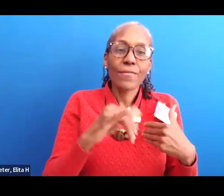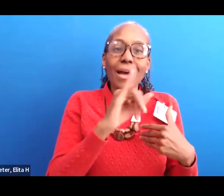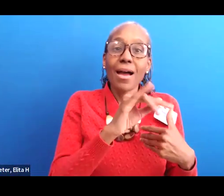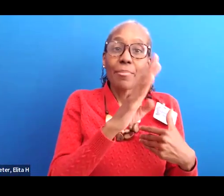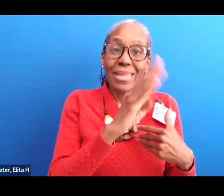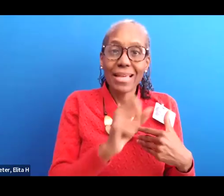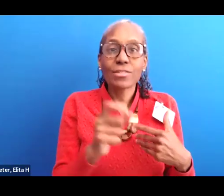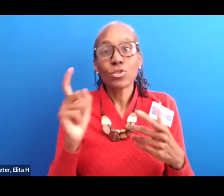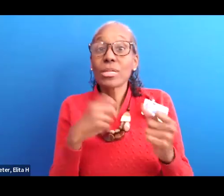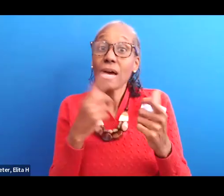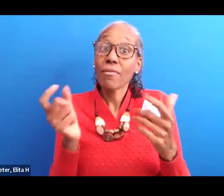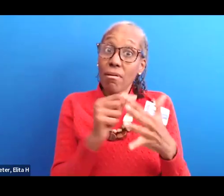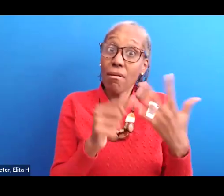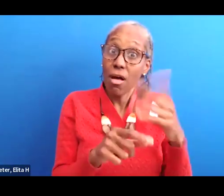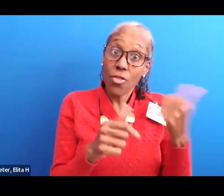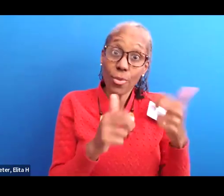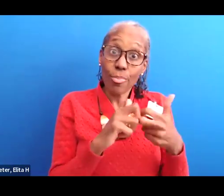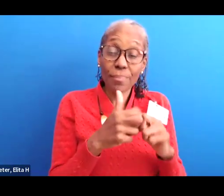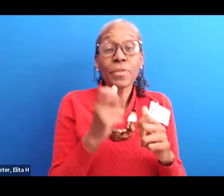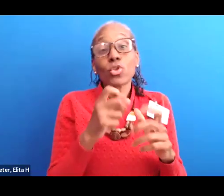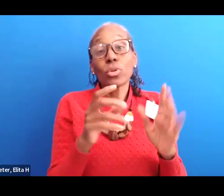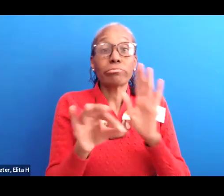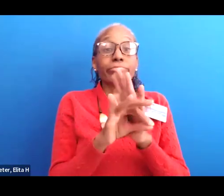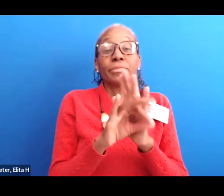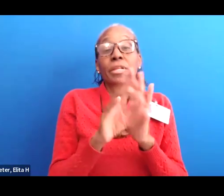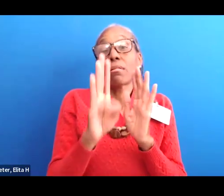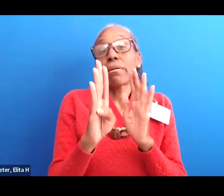You can have other problems. You can get an ulcer in your bowel. You can have diverticulitis.